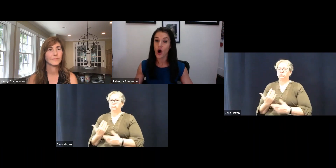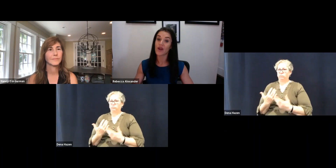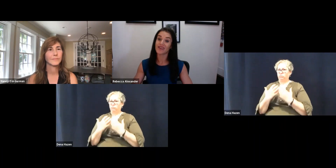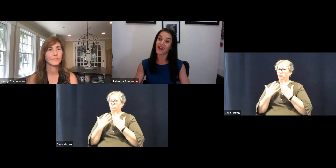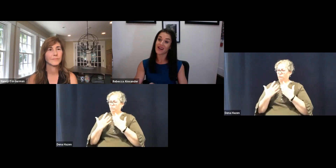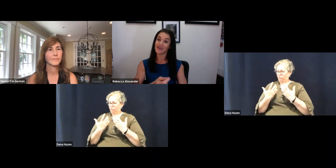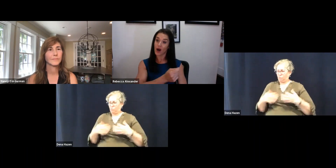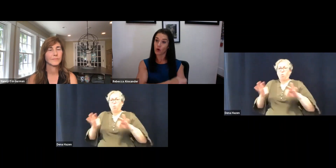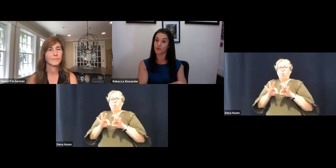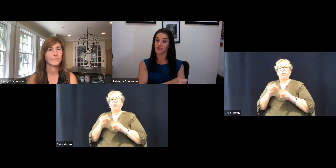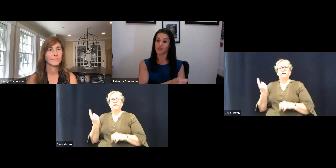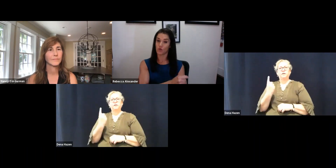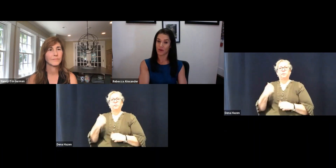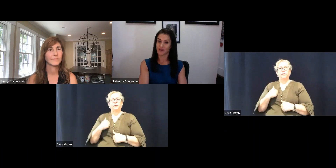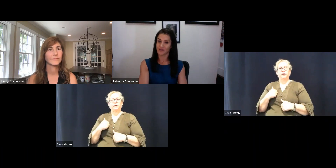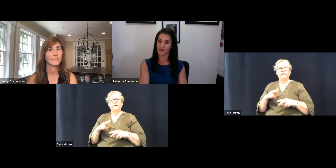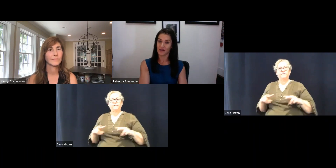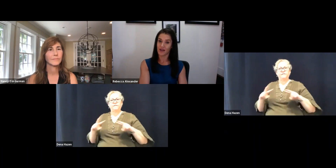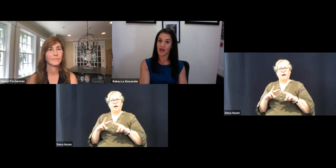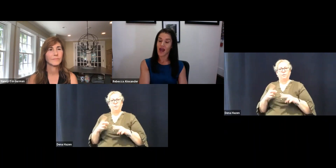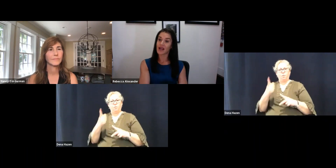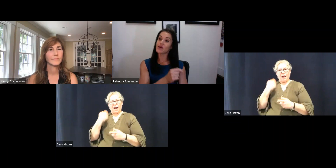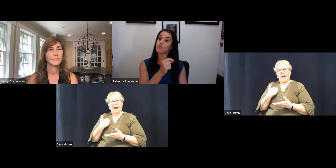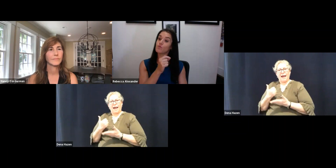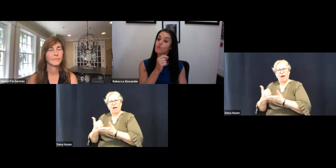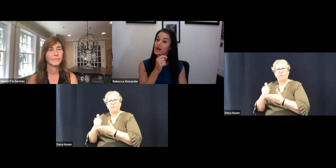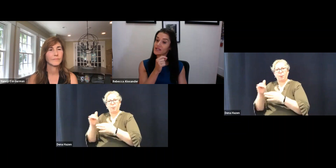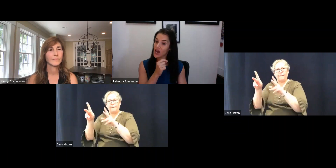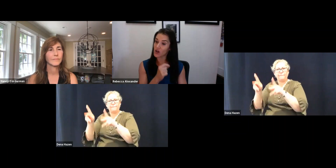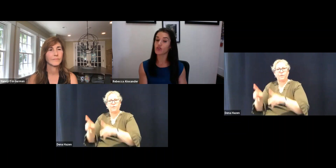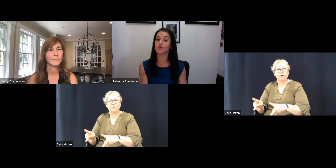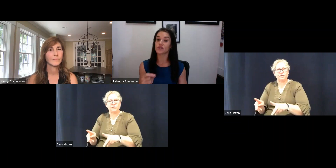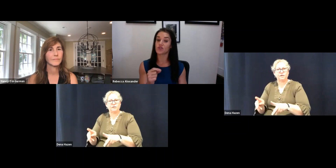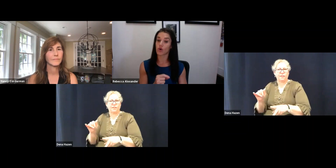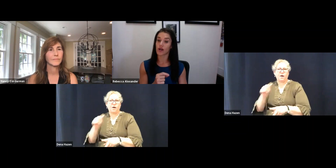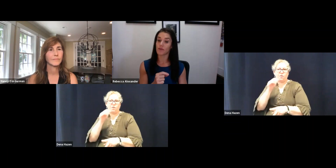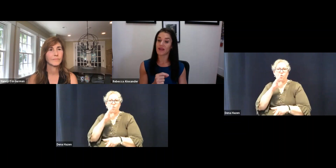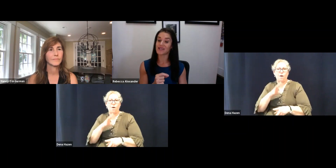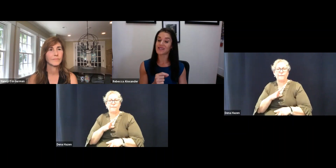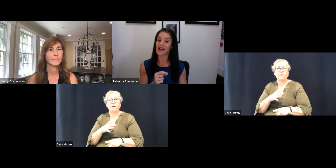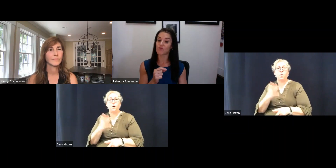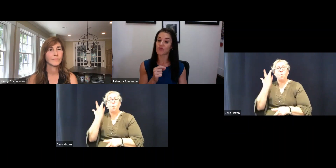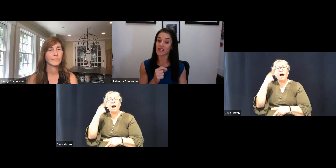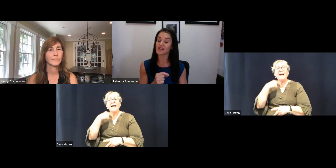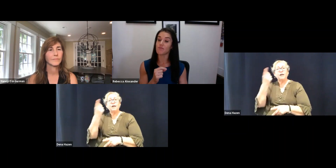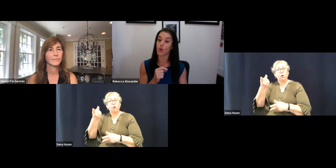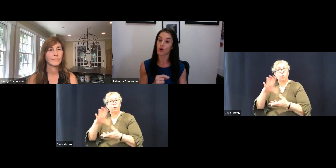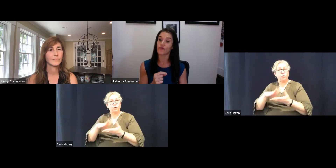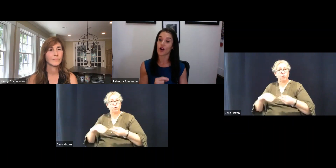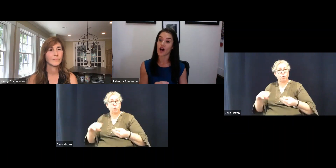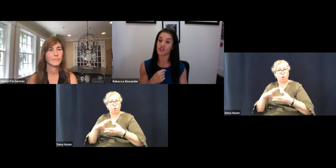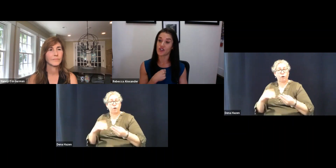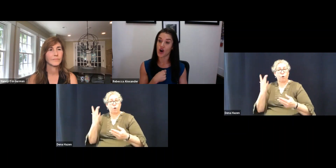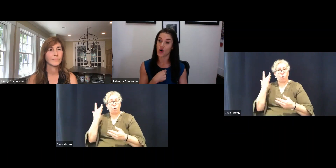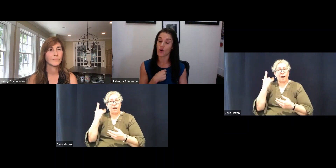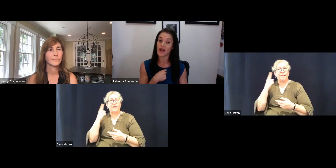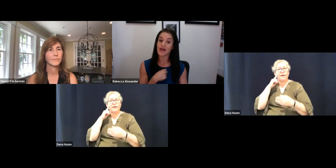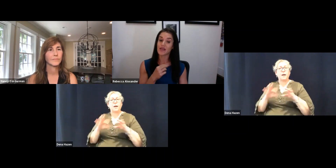knowing that I had helped this woman. And I tell you this story because I think it's important for us to know